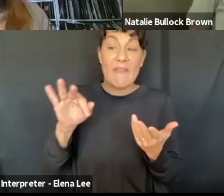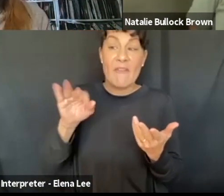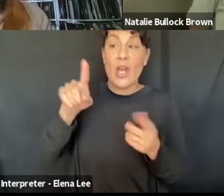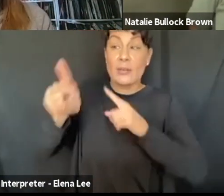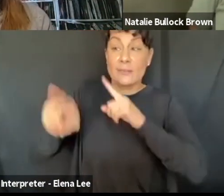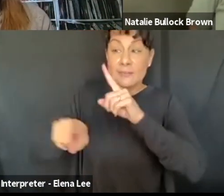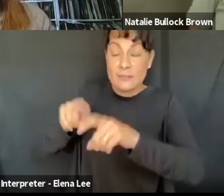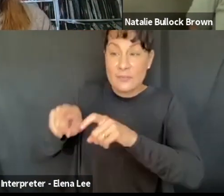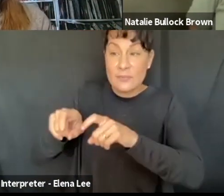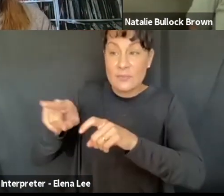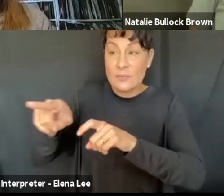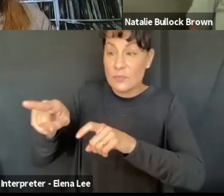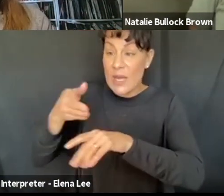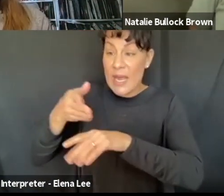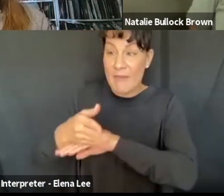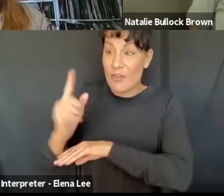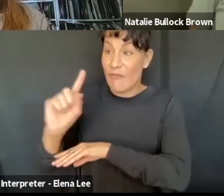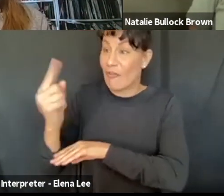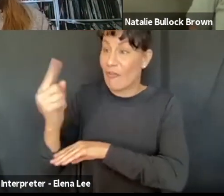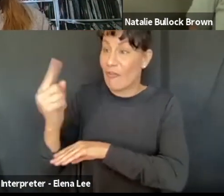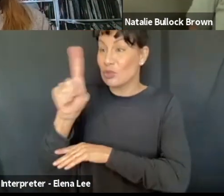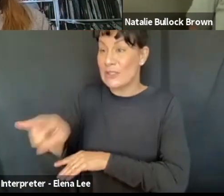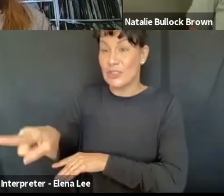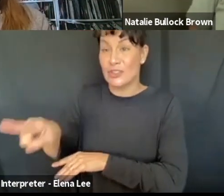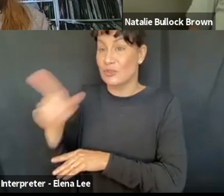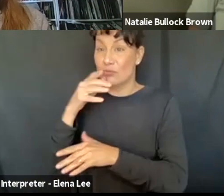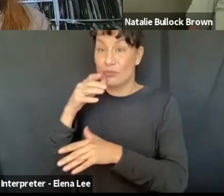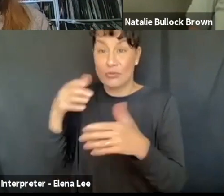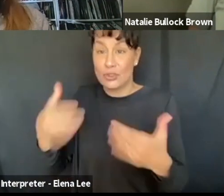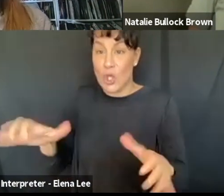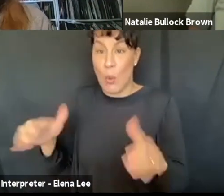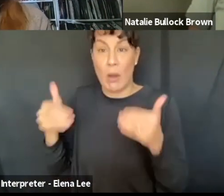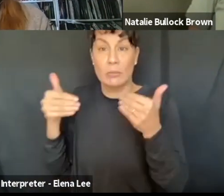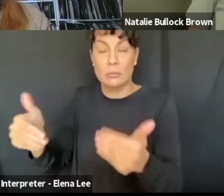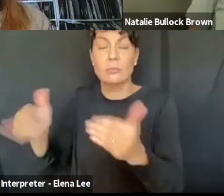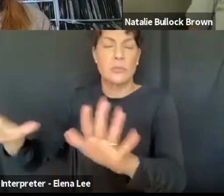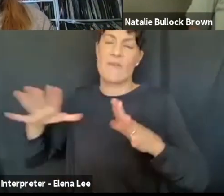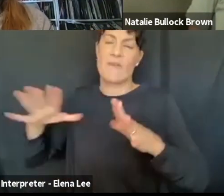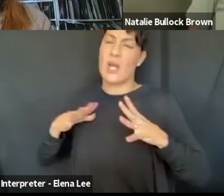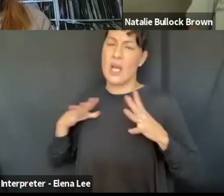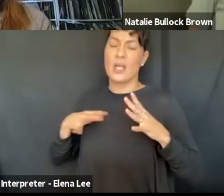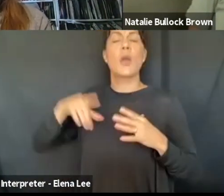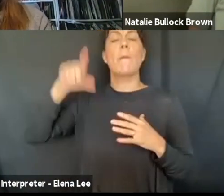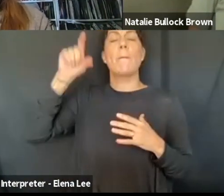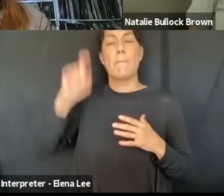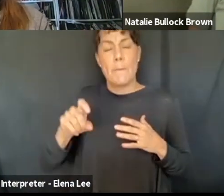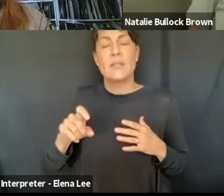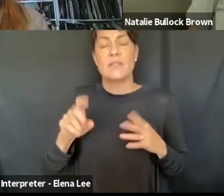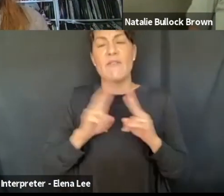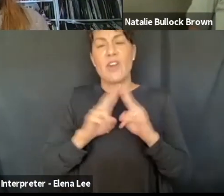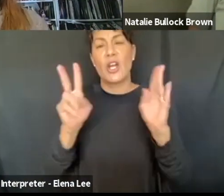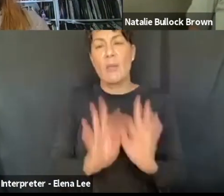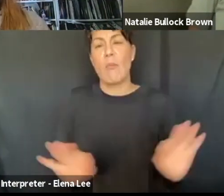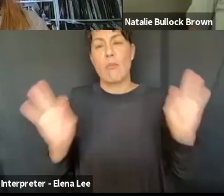then that's absolutely fine as well. So, I think it's really important to have that foundational conversation from the get-go.